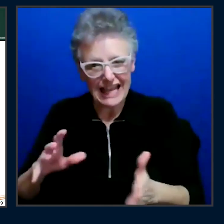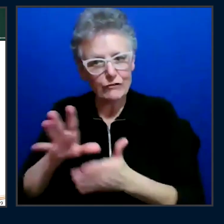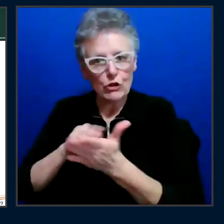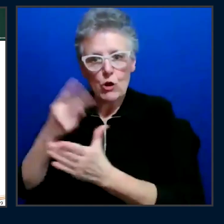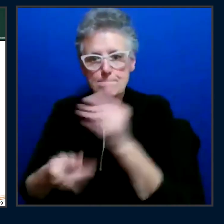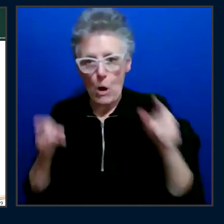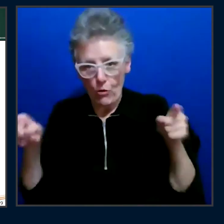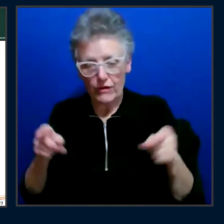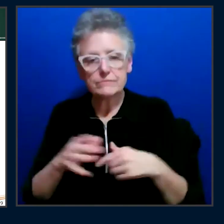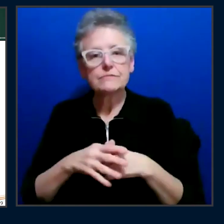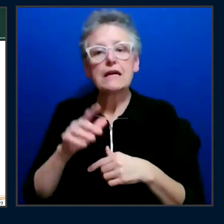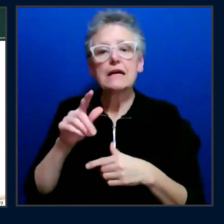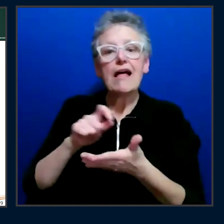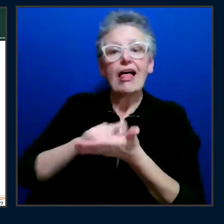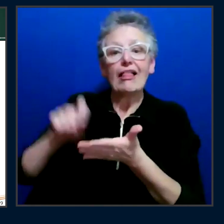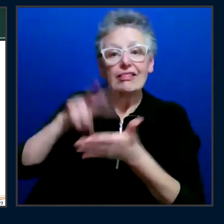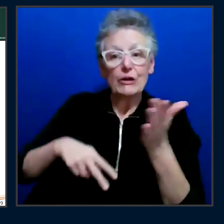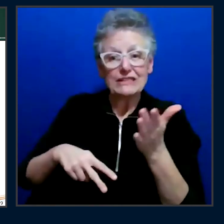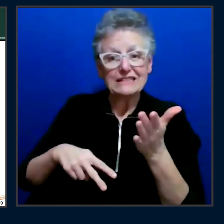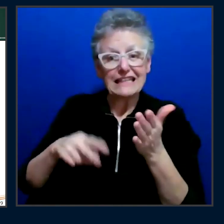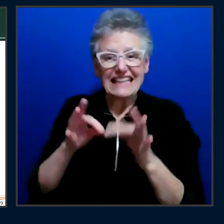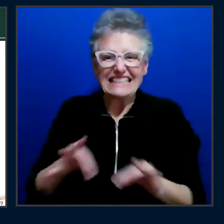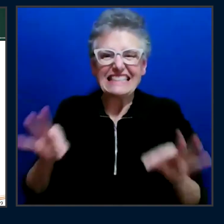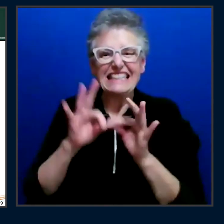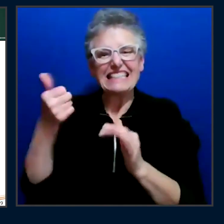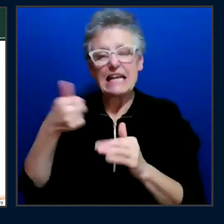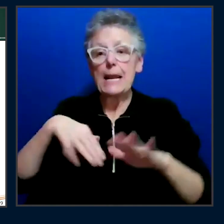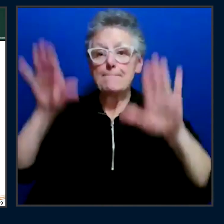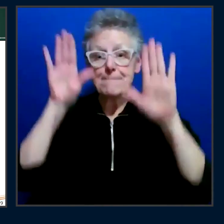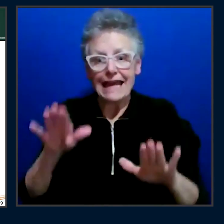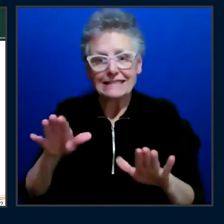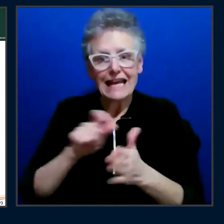The literacy essentials are ten amazing literacy practices